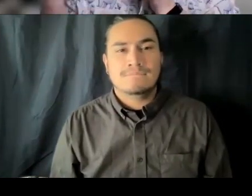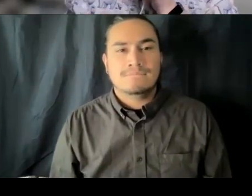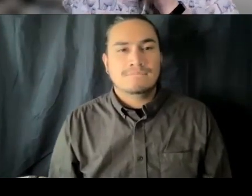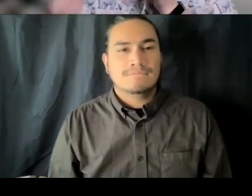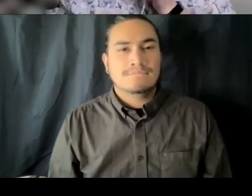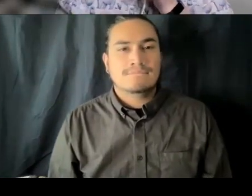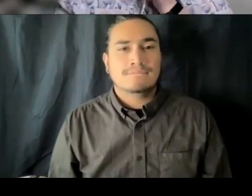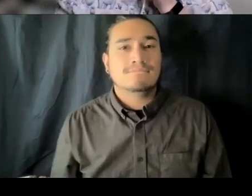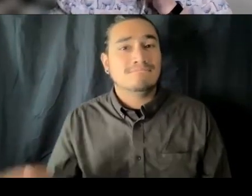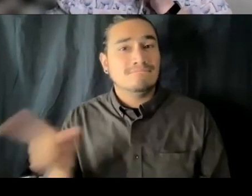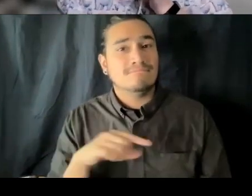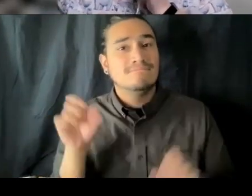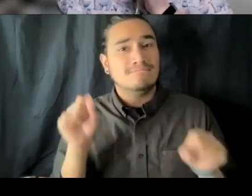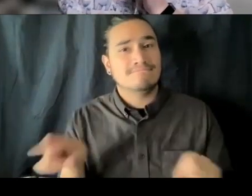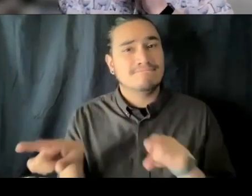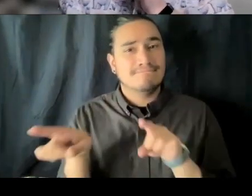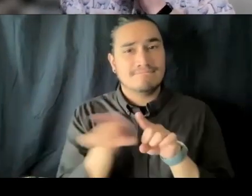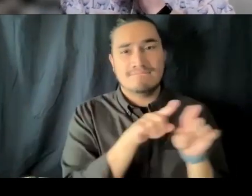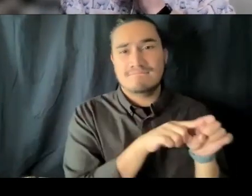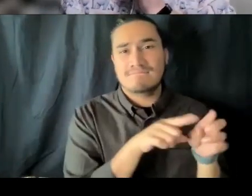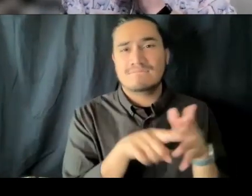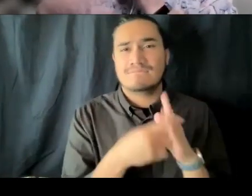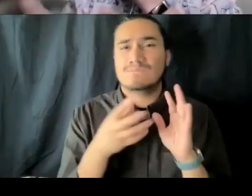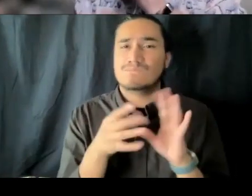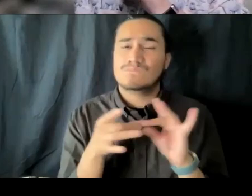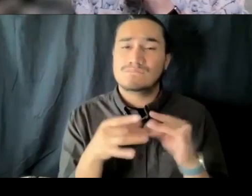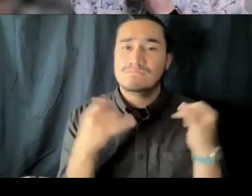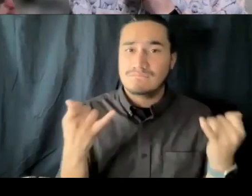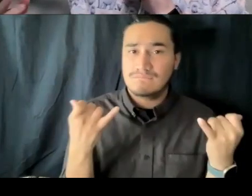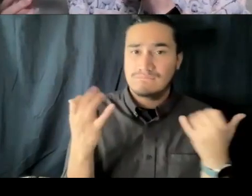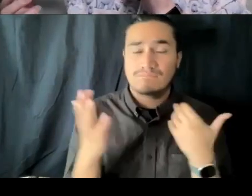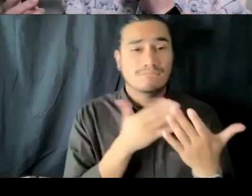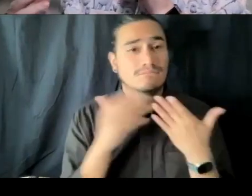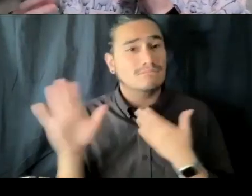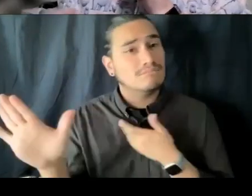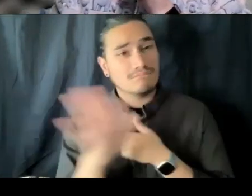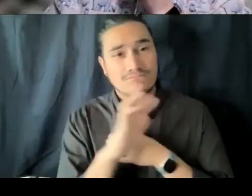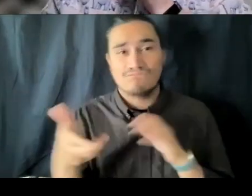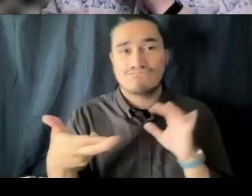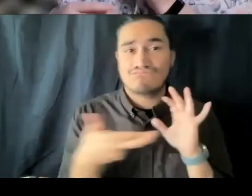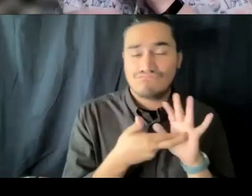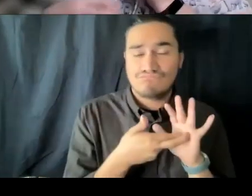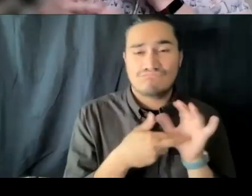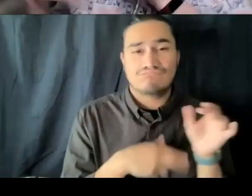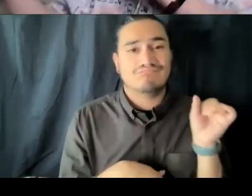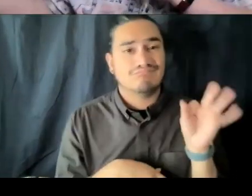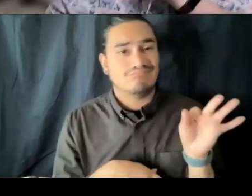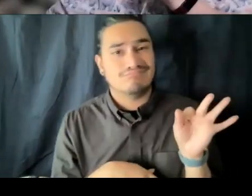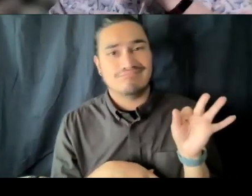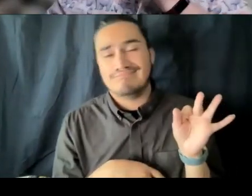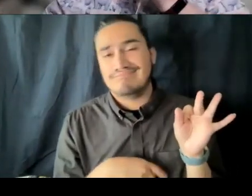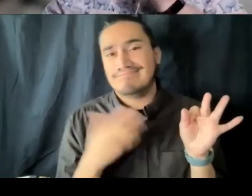You can also start talking now. So whatever your role is, whether you know it's you're thinking